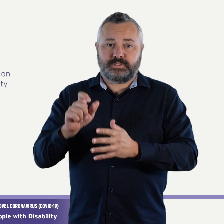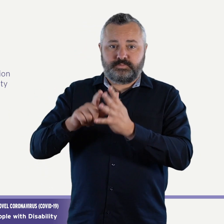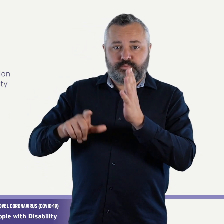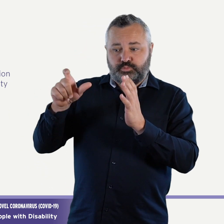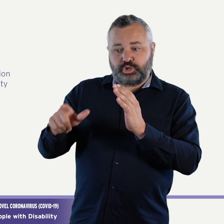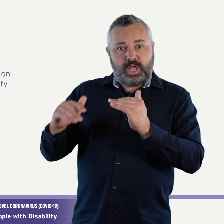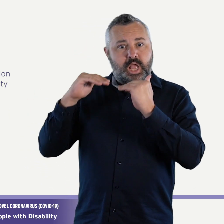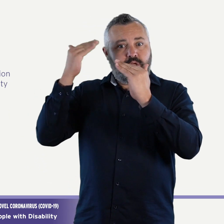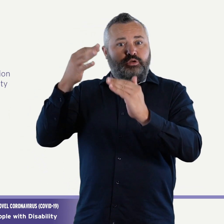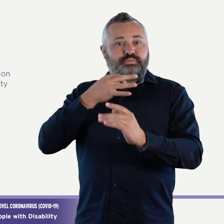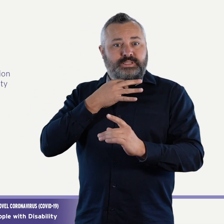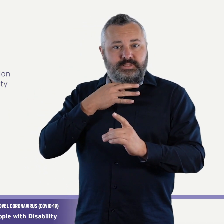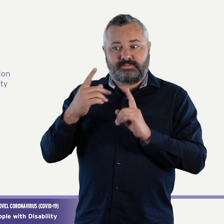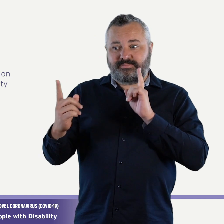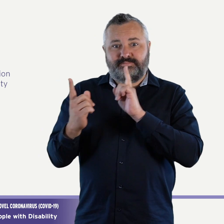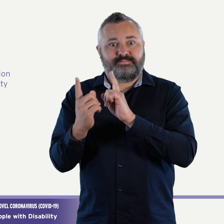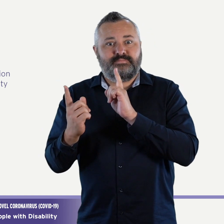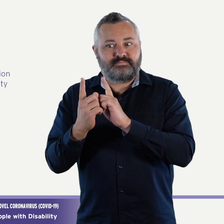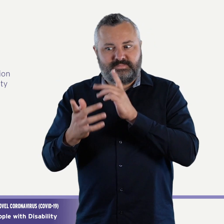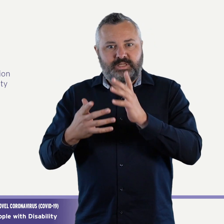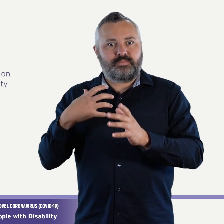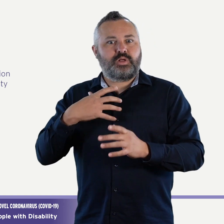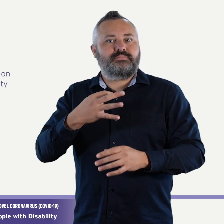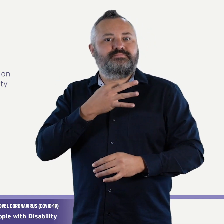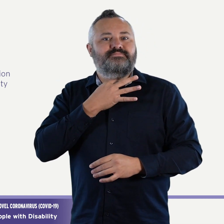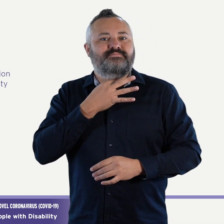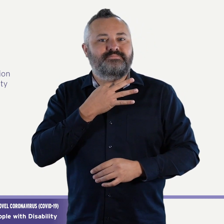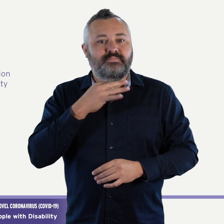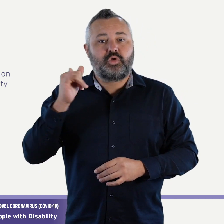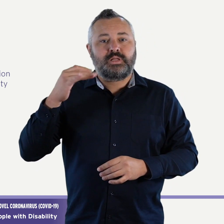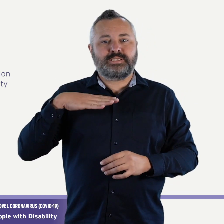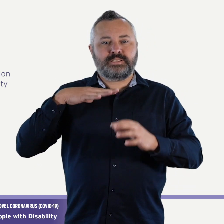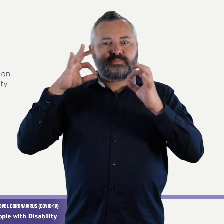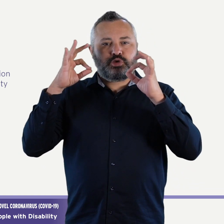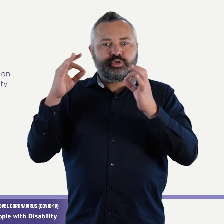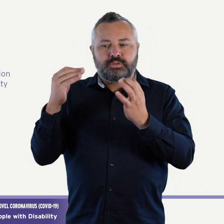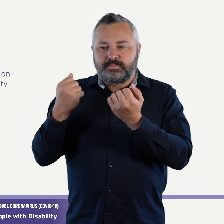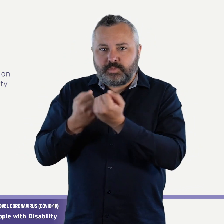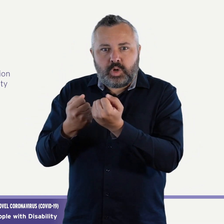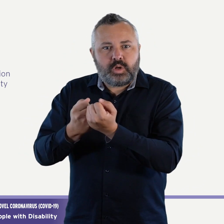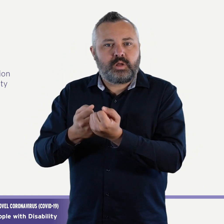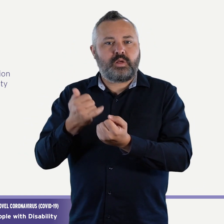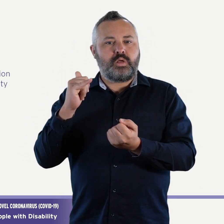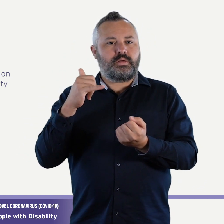Direct outreach to people with disability at higher risk, including people with complex support needs and